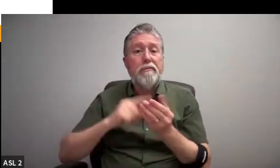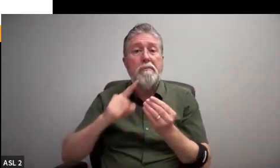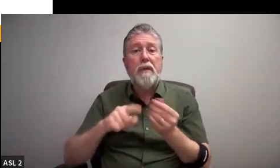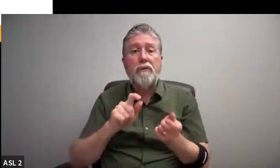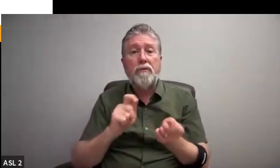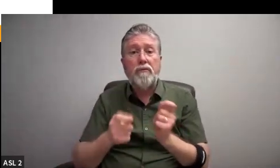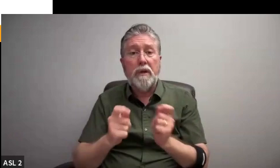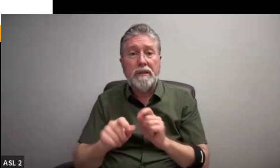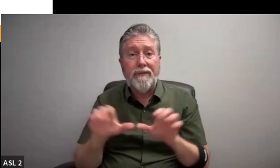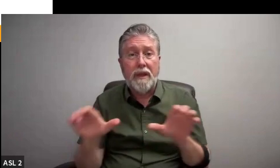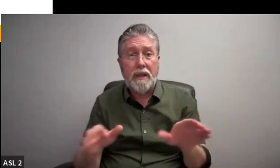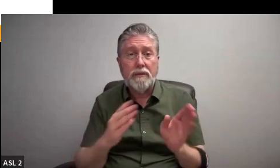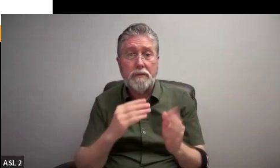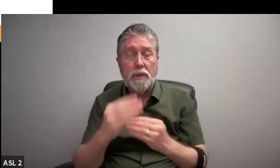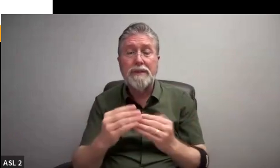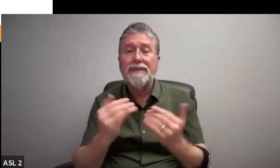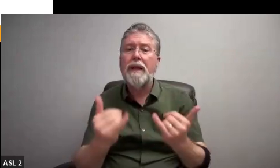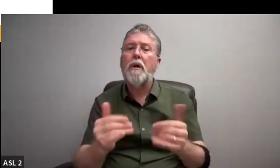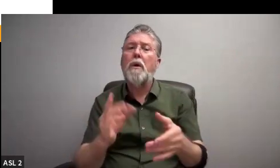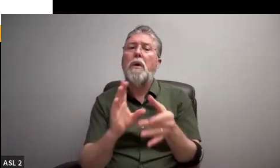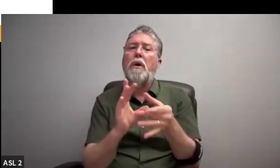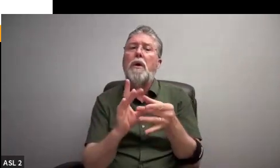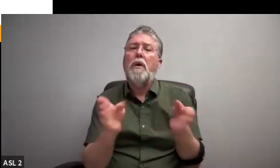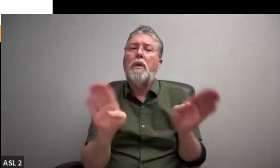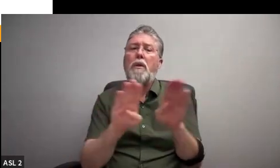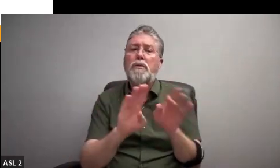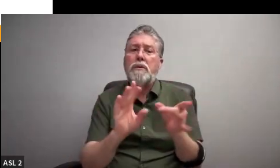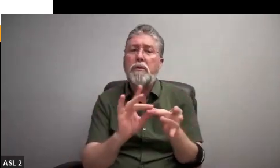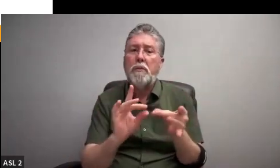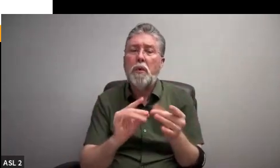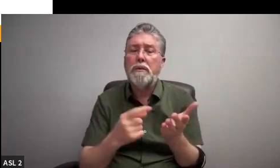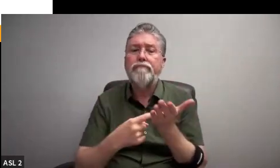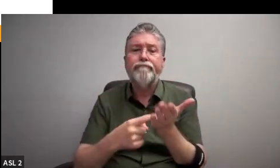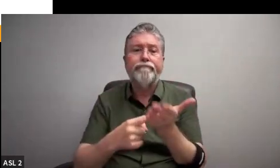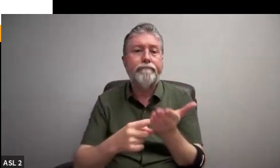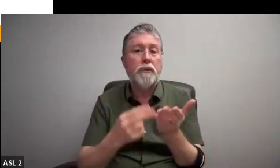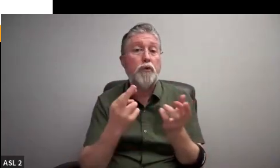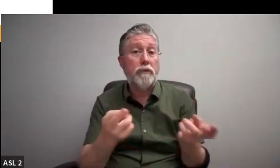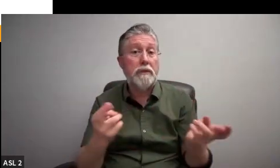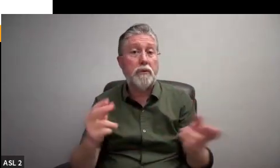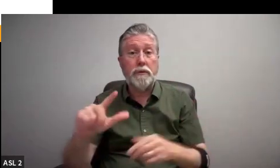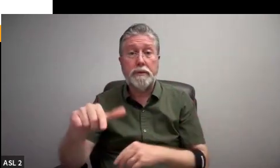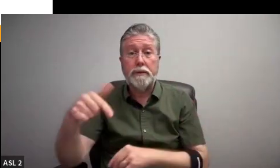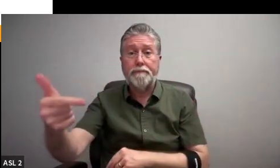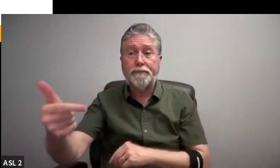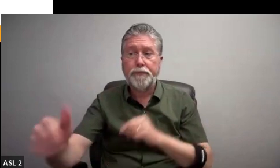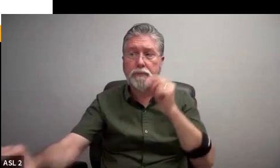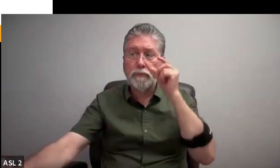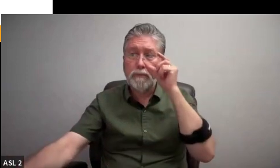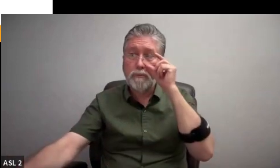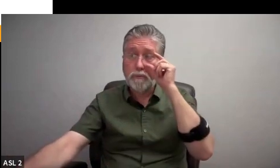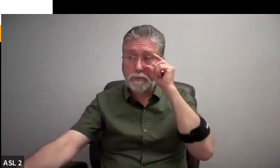now going to move into concluding remarks and a discussion of resources. Next slide.